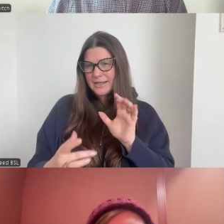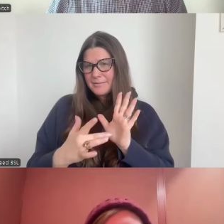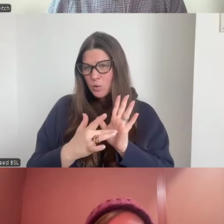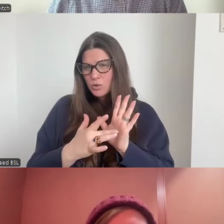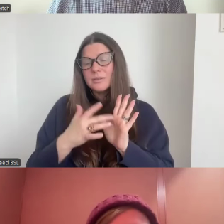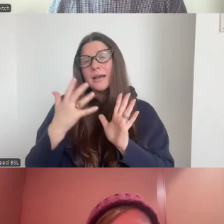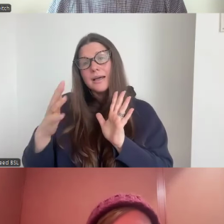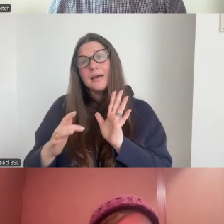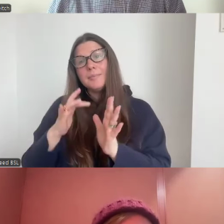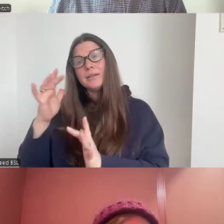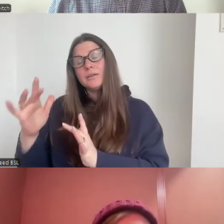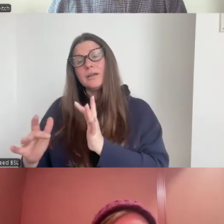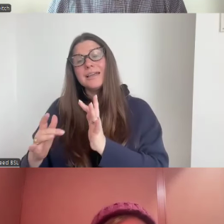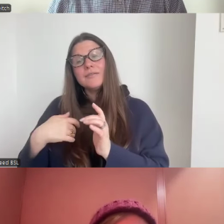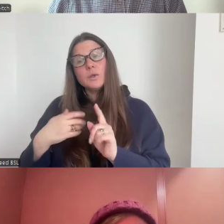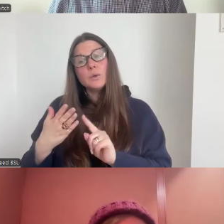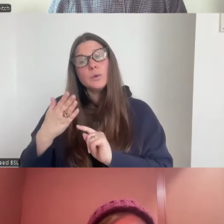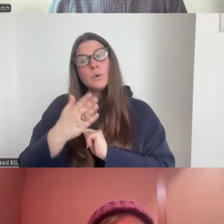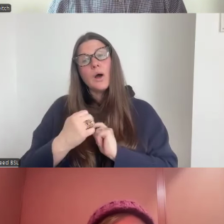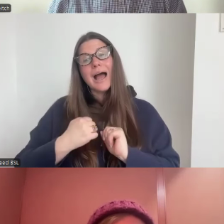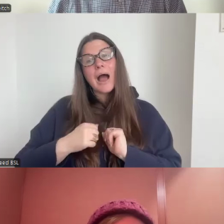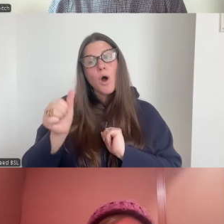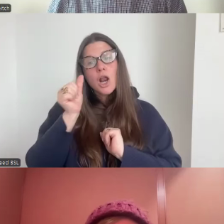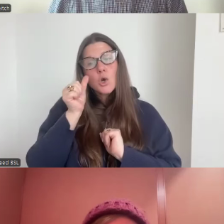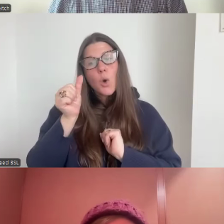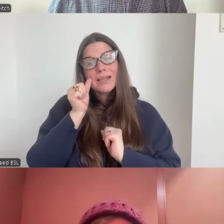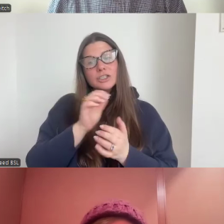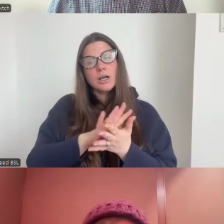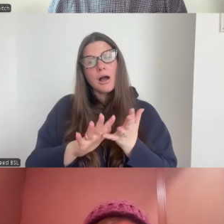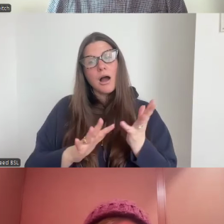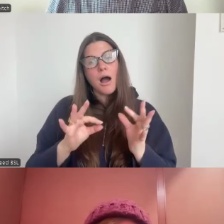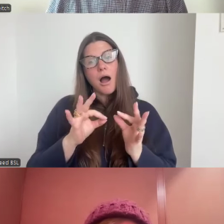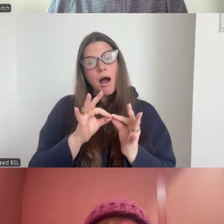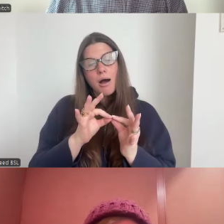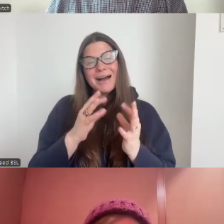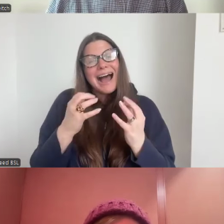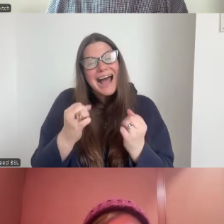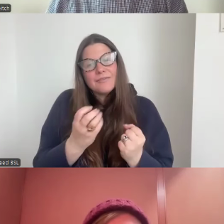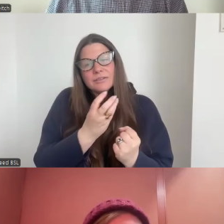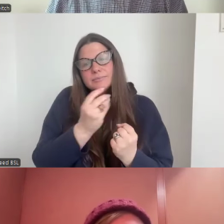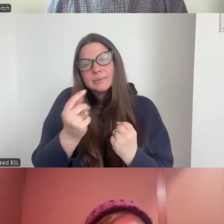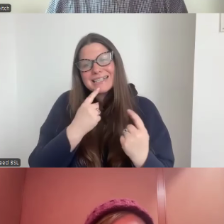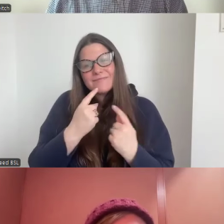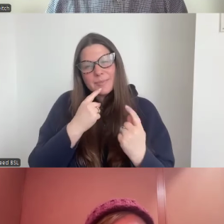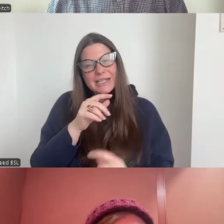If you go to our Knowledge Hub, you can find a few articles that I've written on that webinar. There is one that pops to mind,